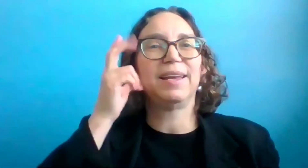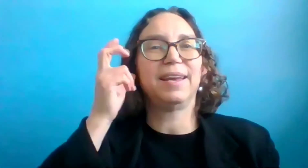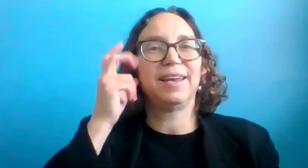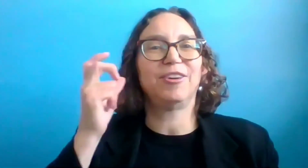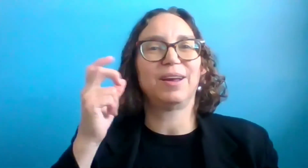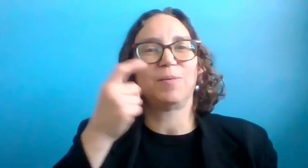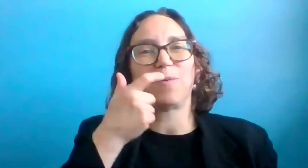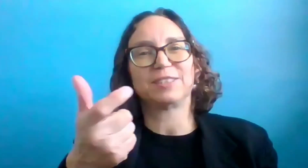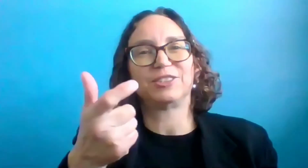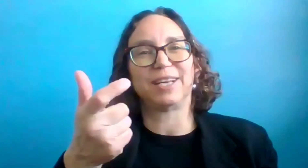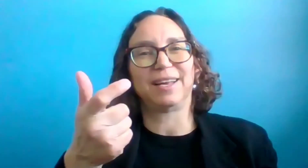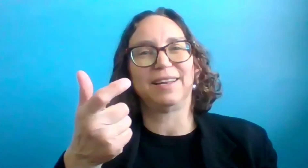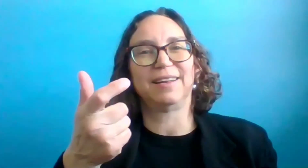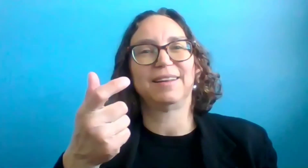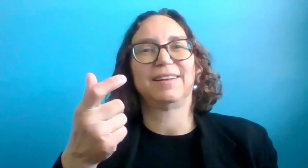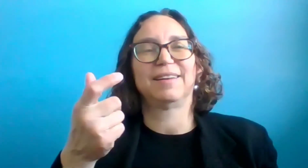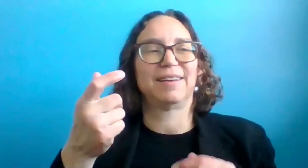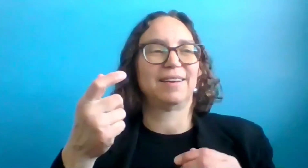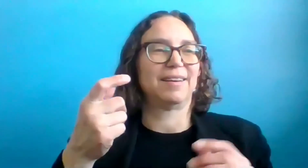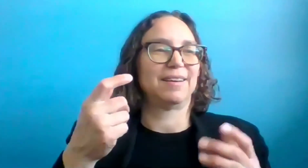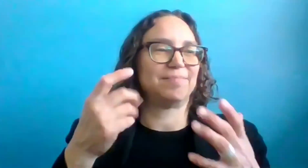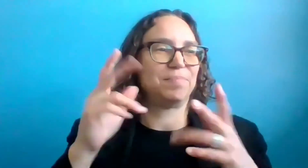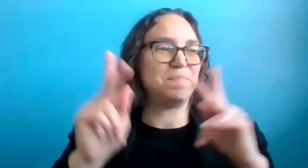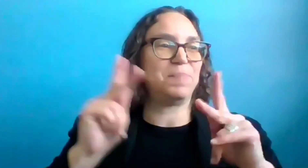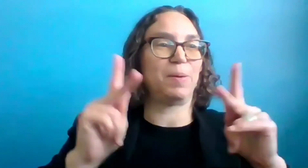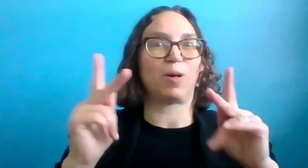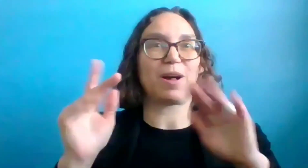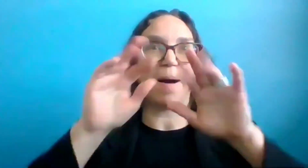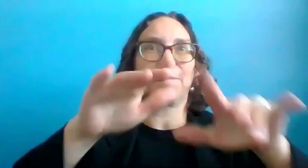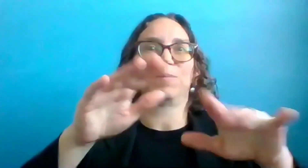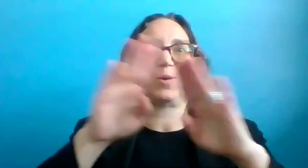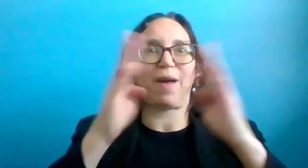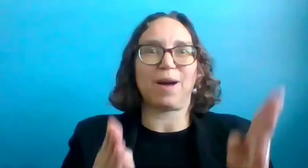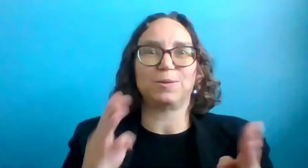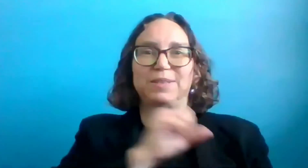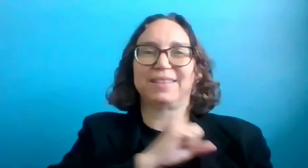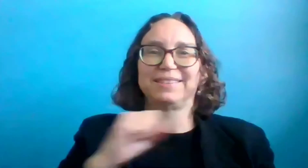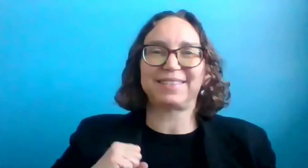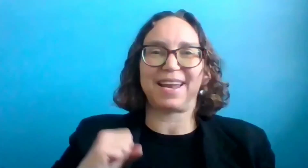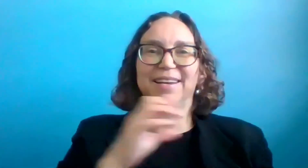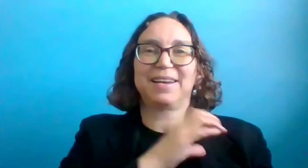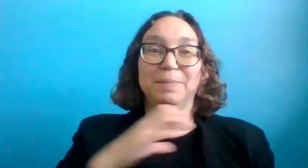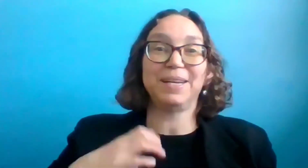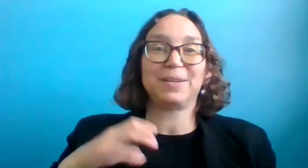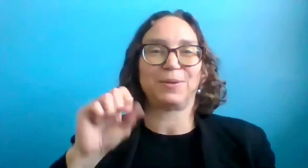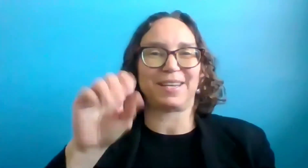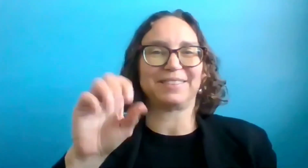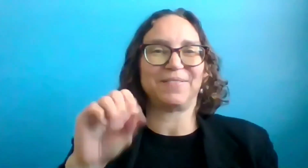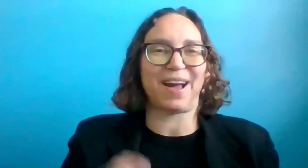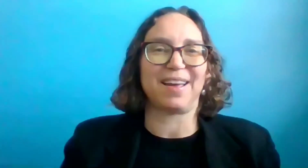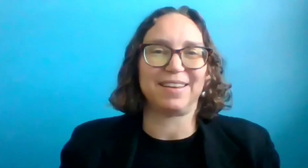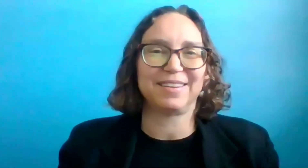I found so much joy in watching and viewing those individuals come to the House